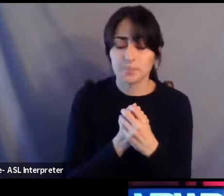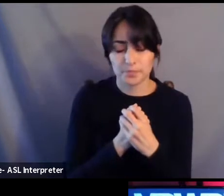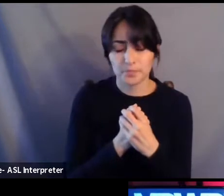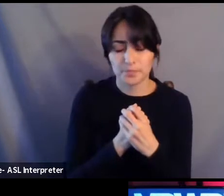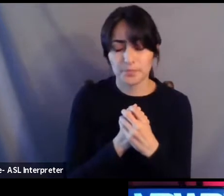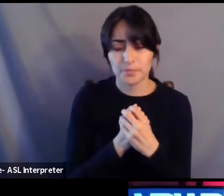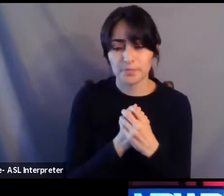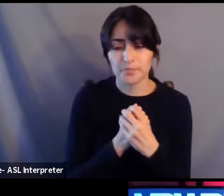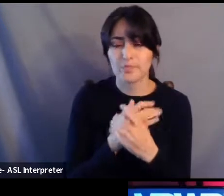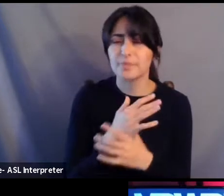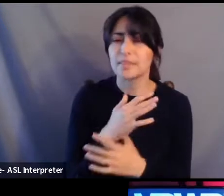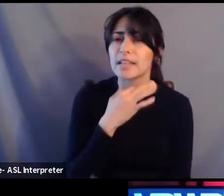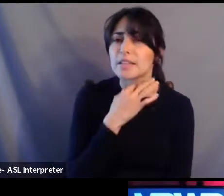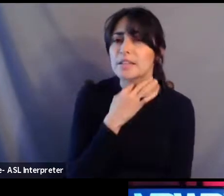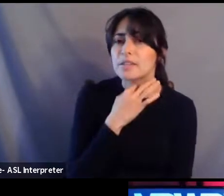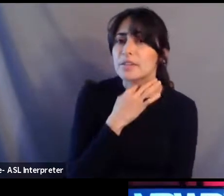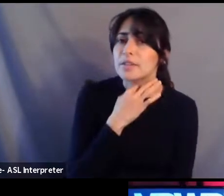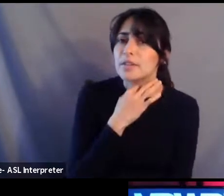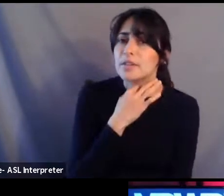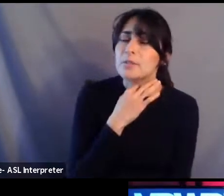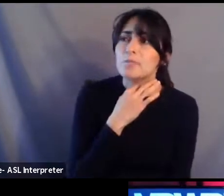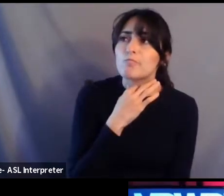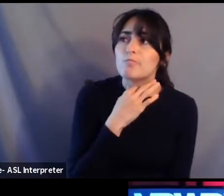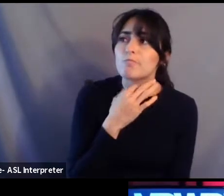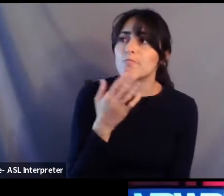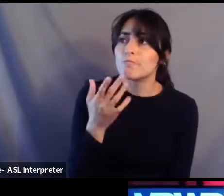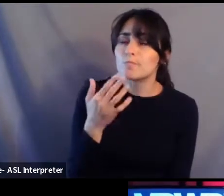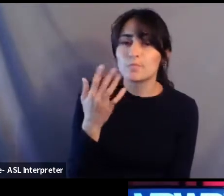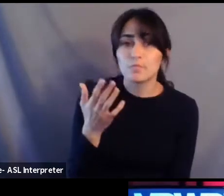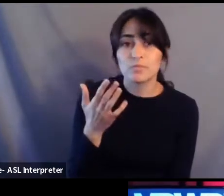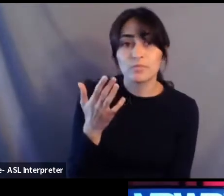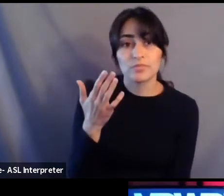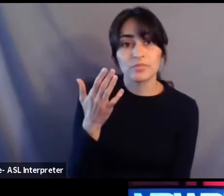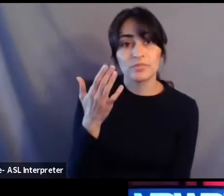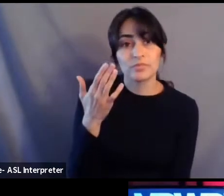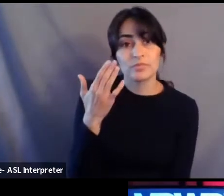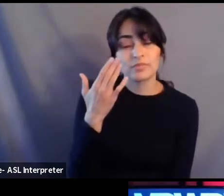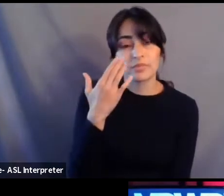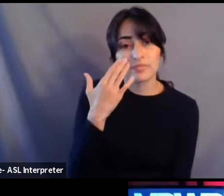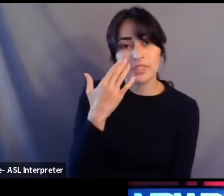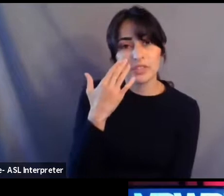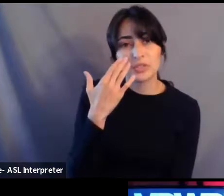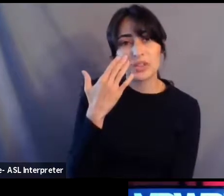maybe talk a little bit about practically speaking, do you have some suggestions for